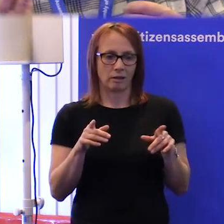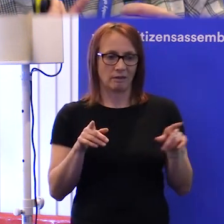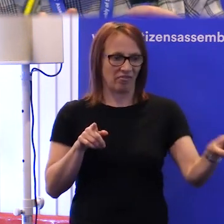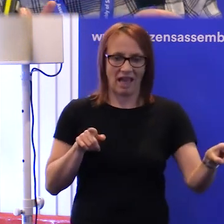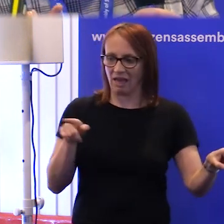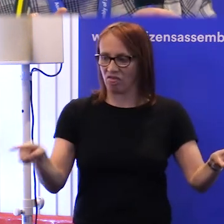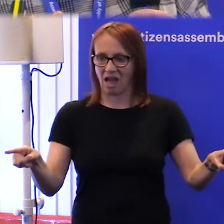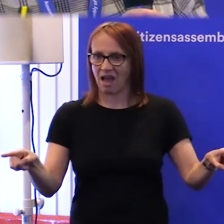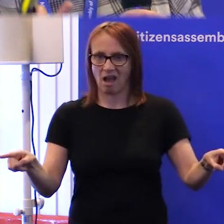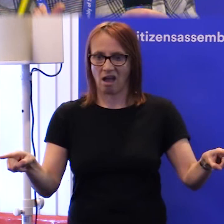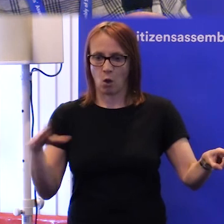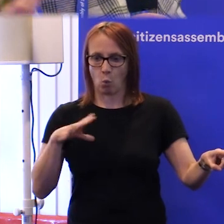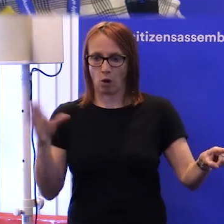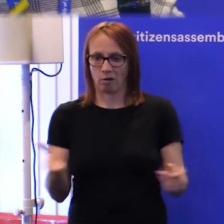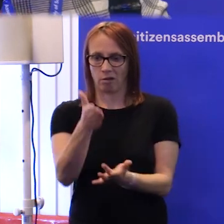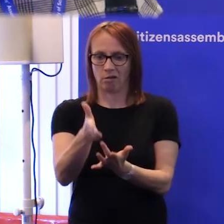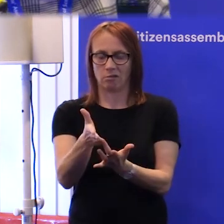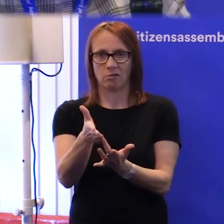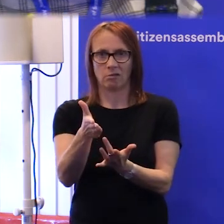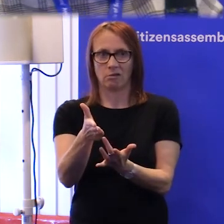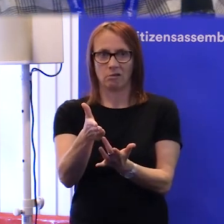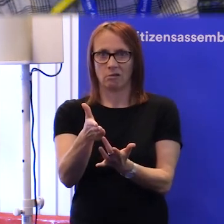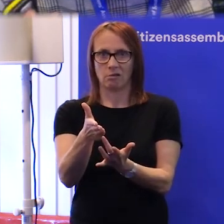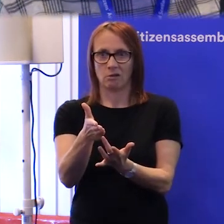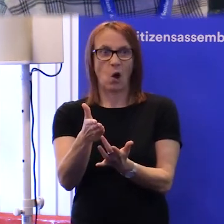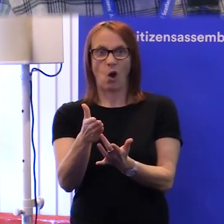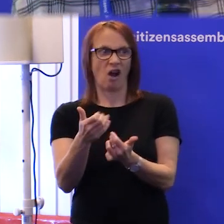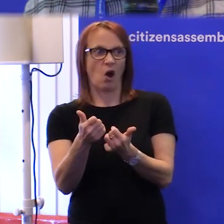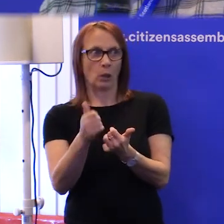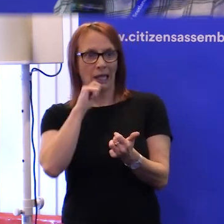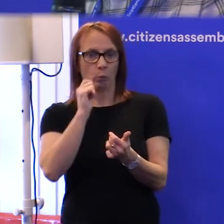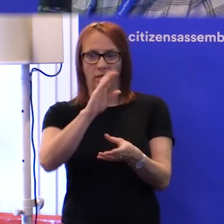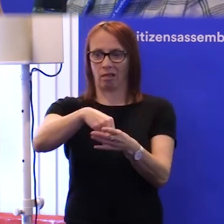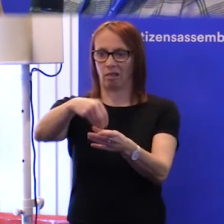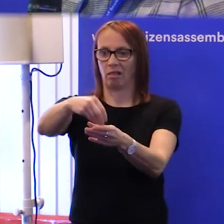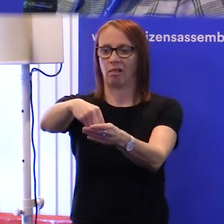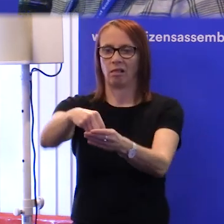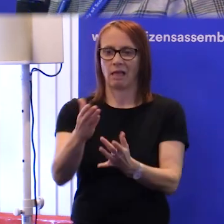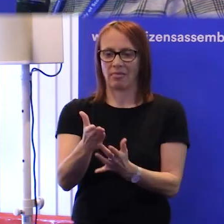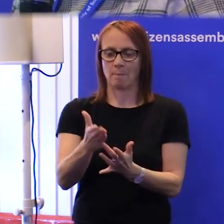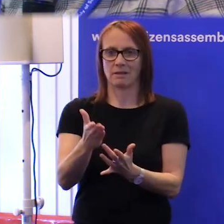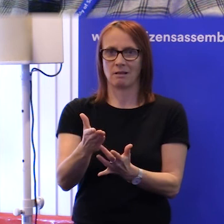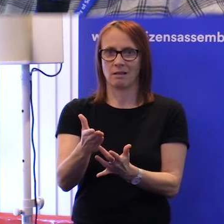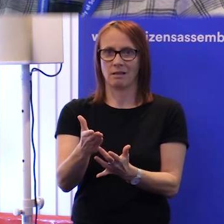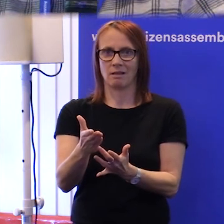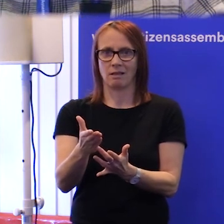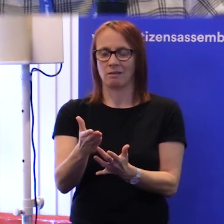outliar opinion because actually we want to we want to fit in with the group and we want to have a good time there actually that doesn't help us